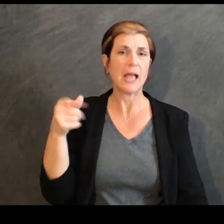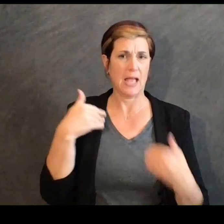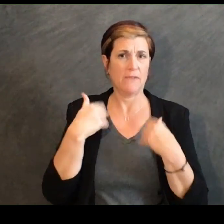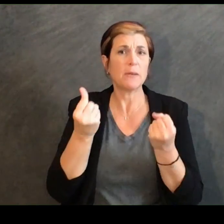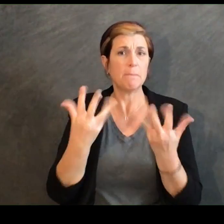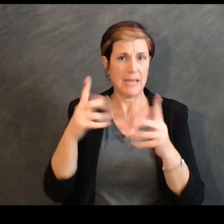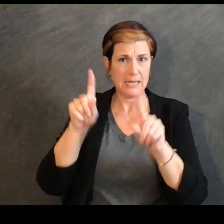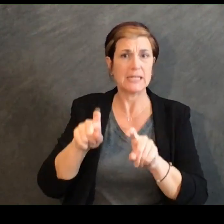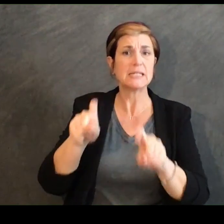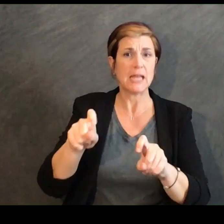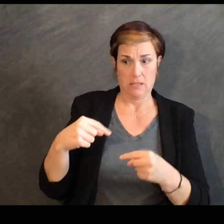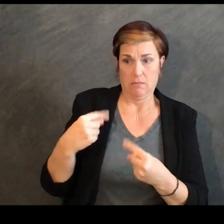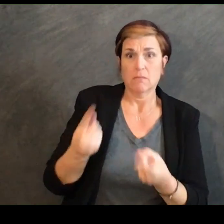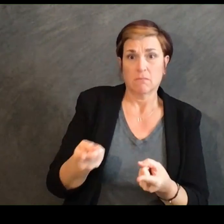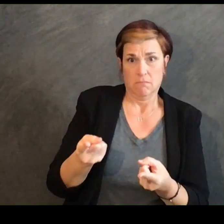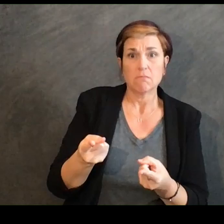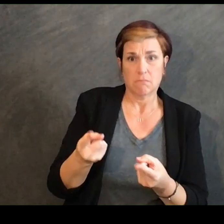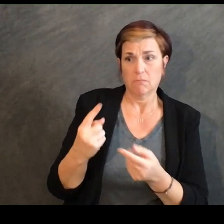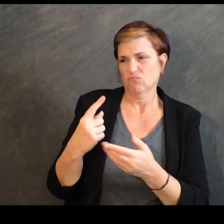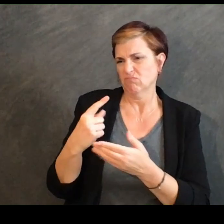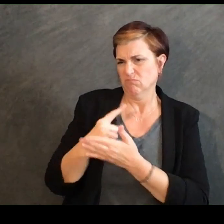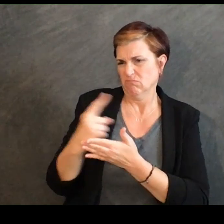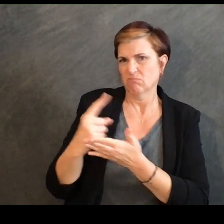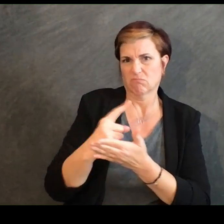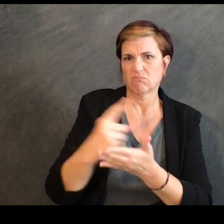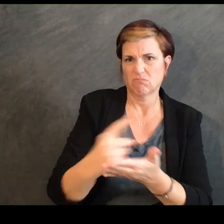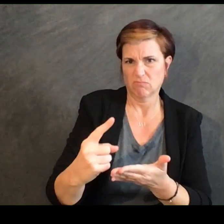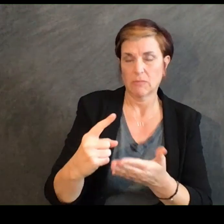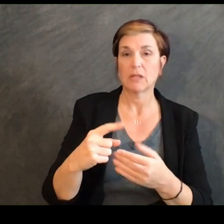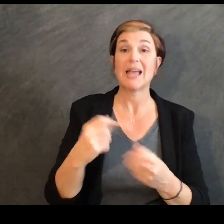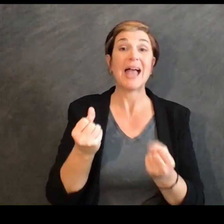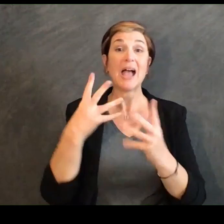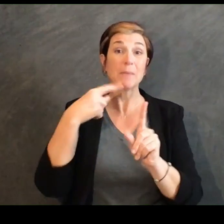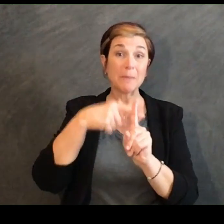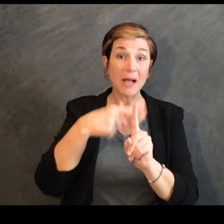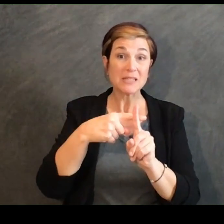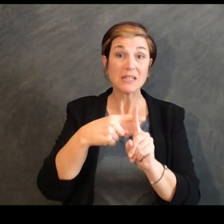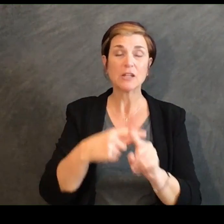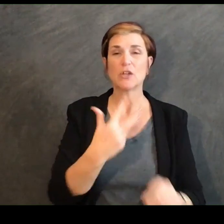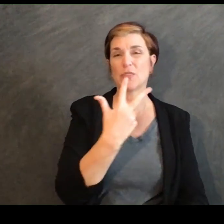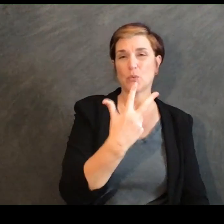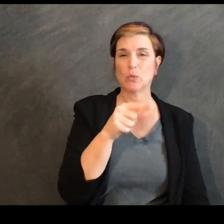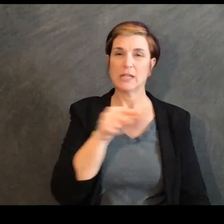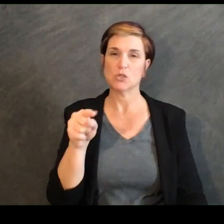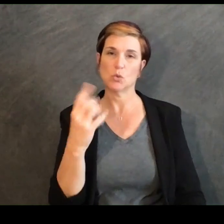weeks their positivity rate is between three and four percent with LabCorp and